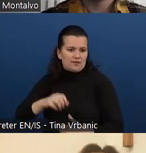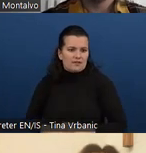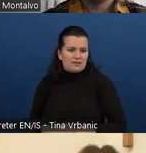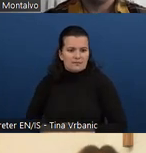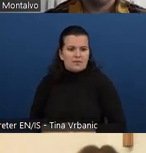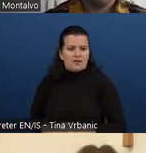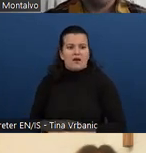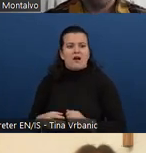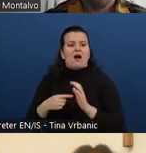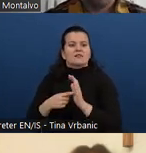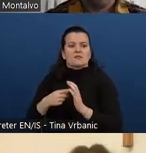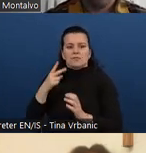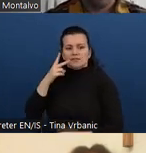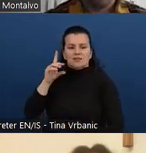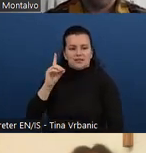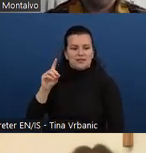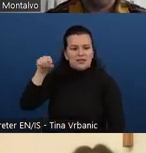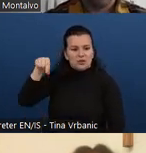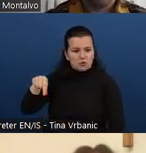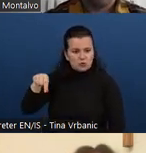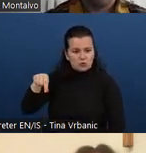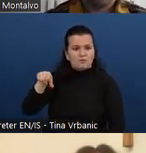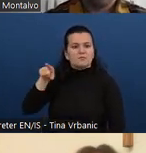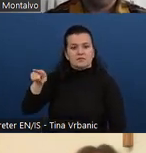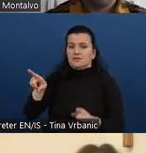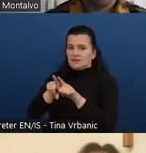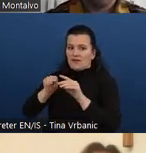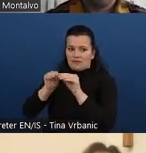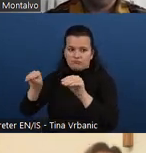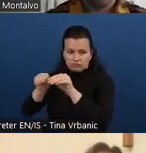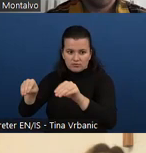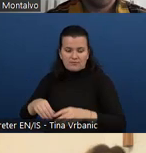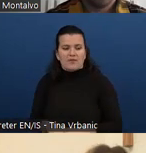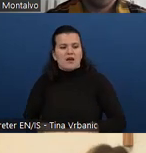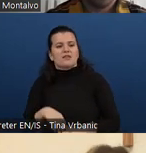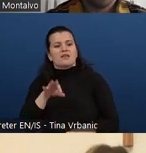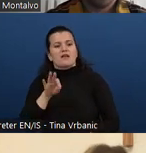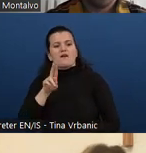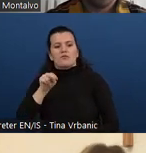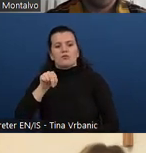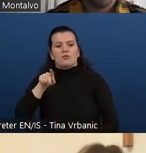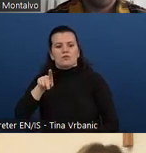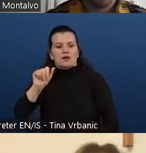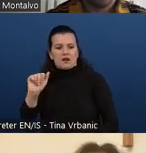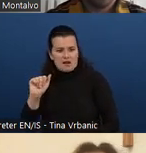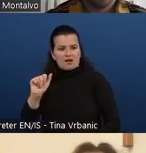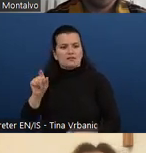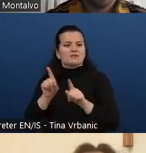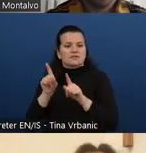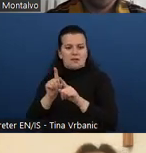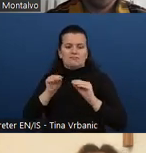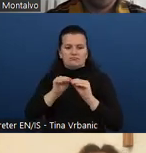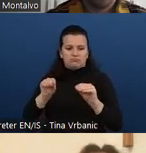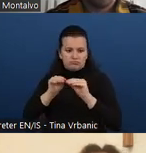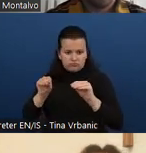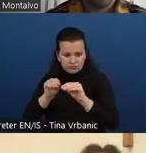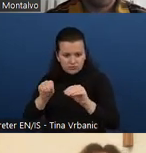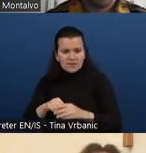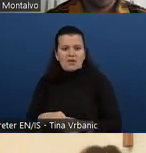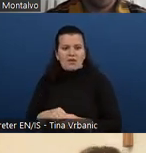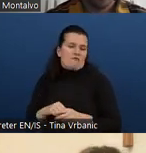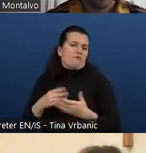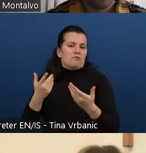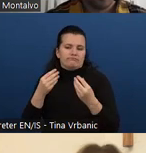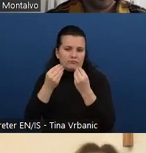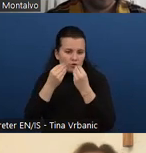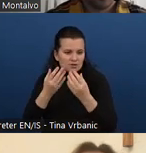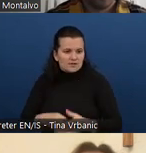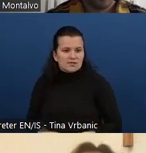And then Funka has preparation courses for WAS and CPACC in English as well as some other